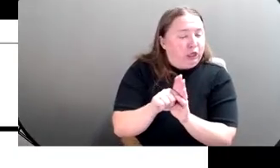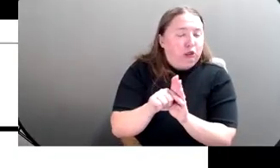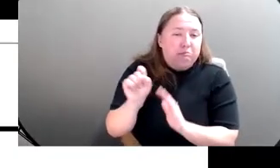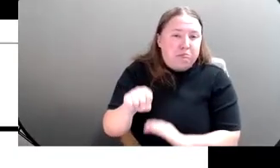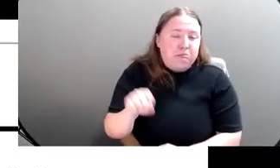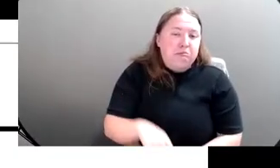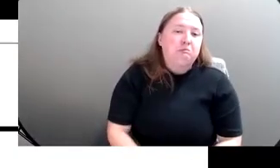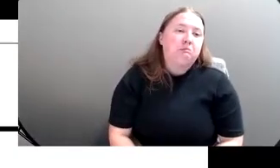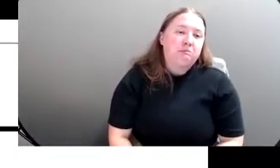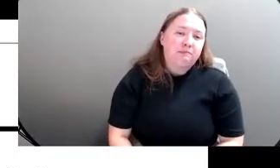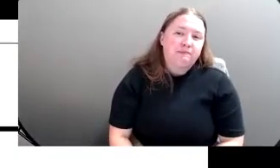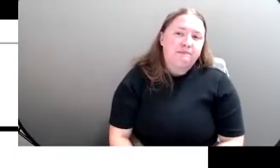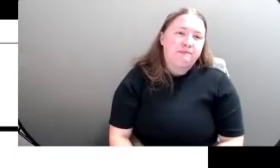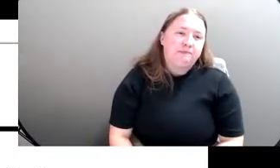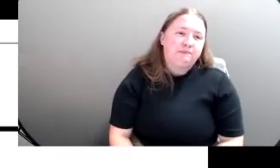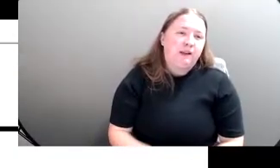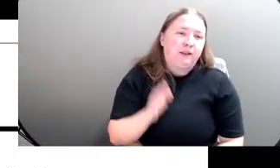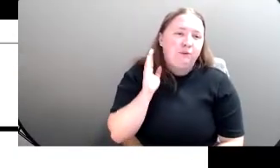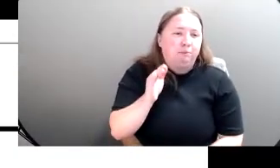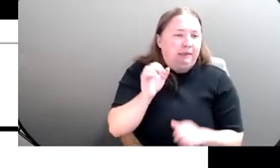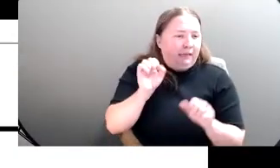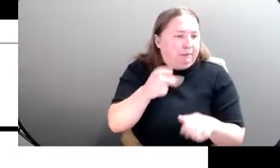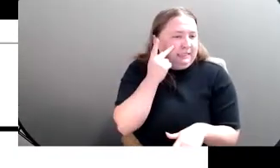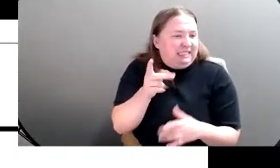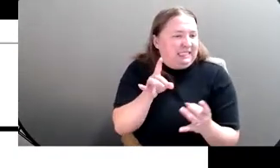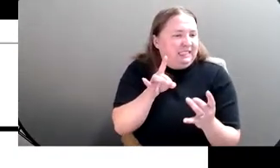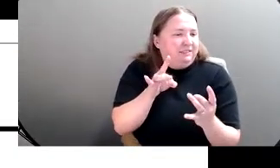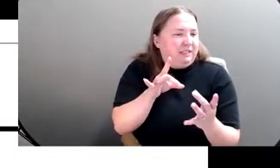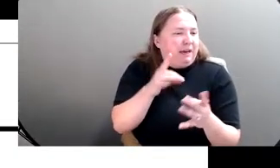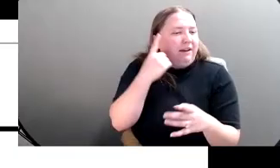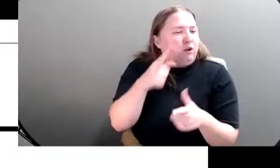They will be able to see the feedback in the SpeedGrader.